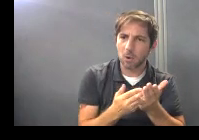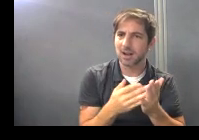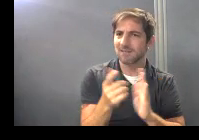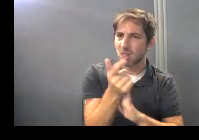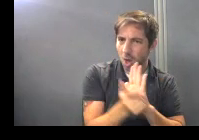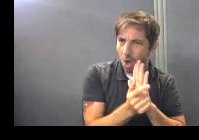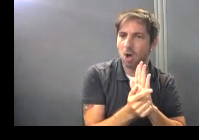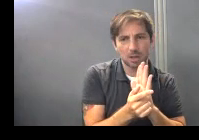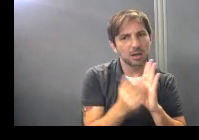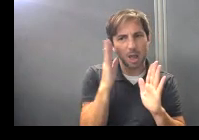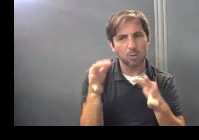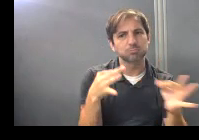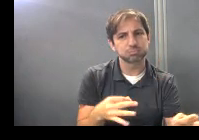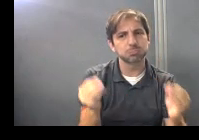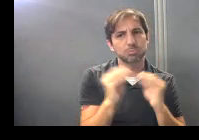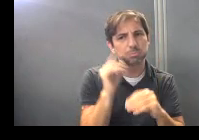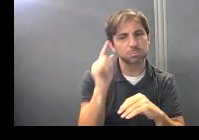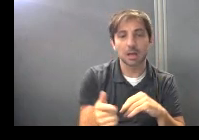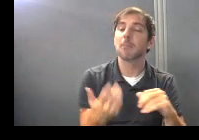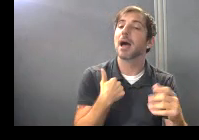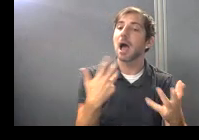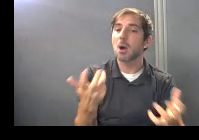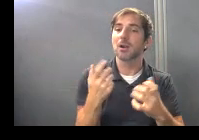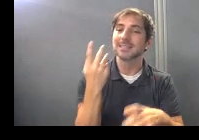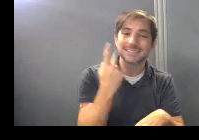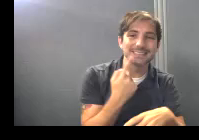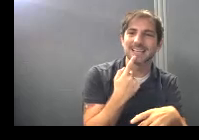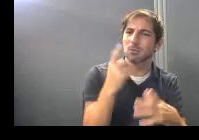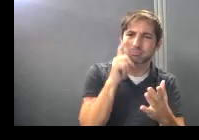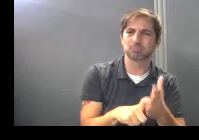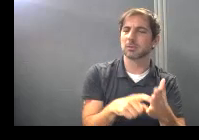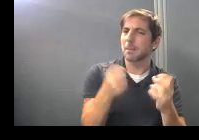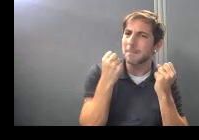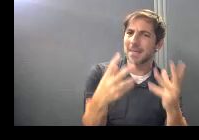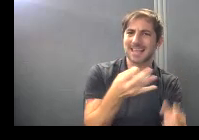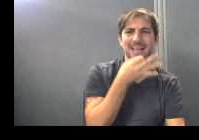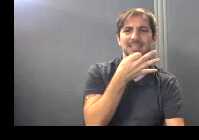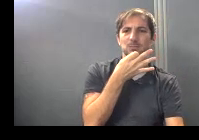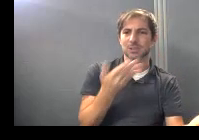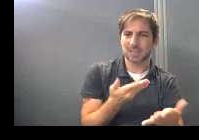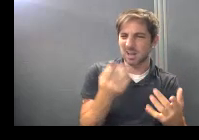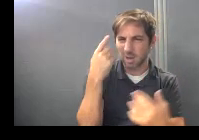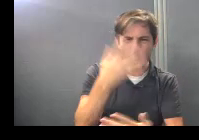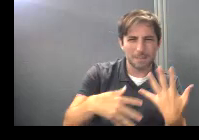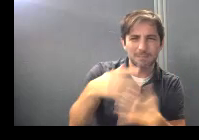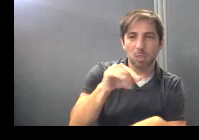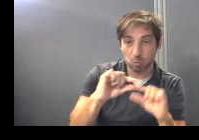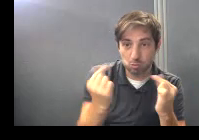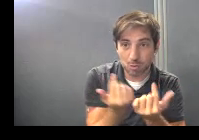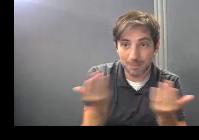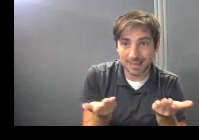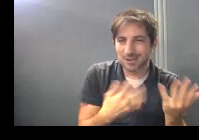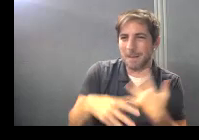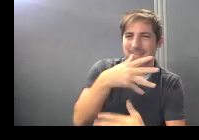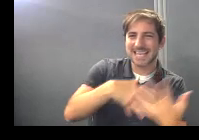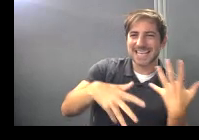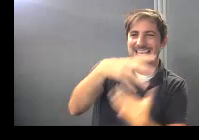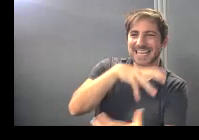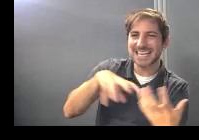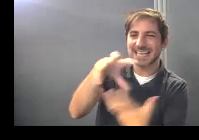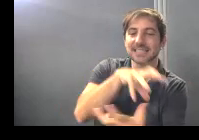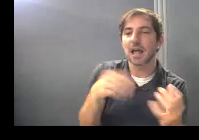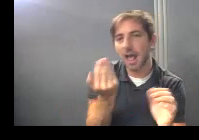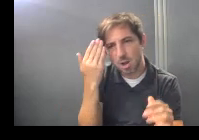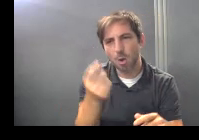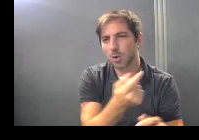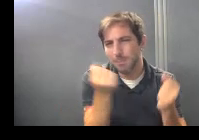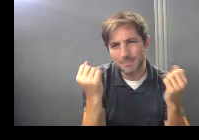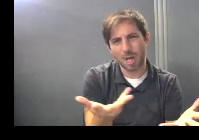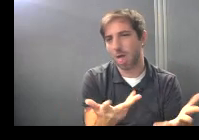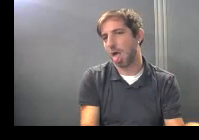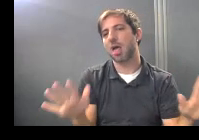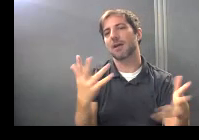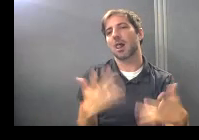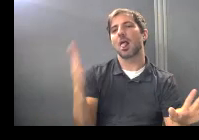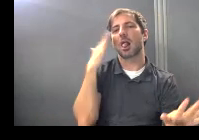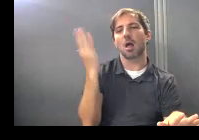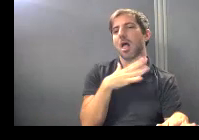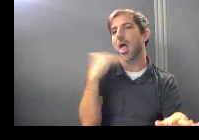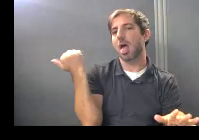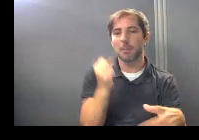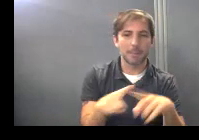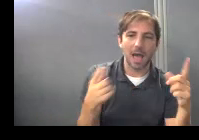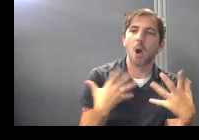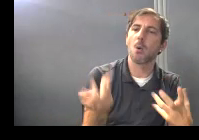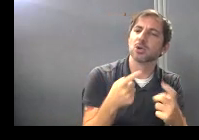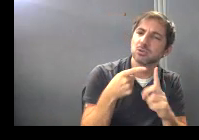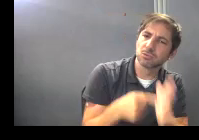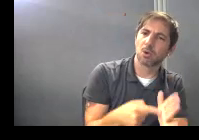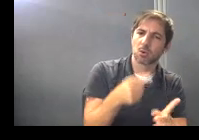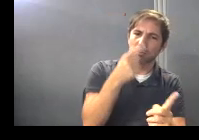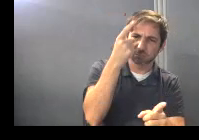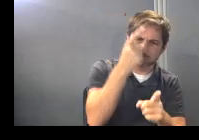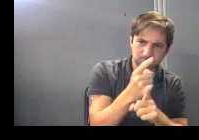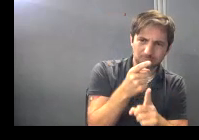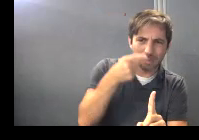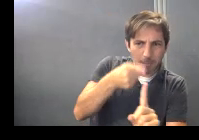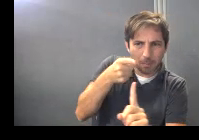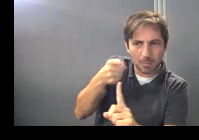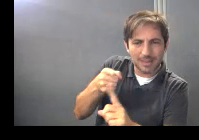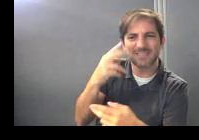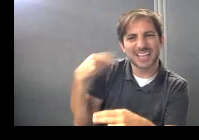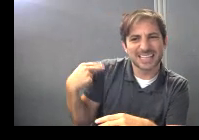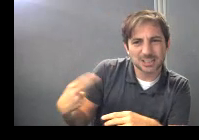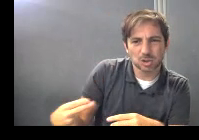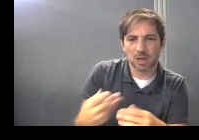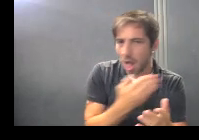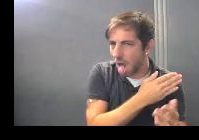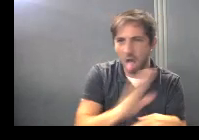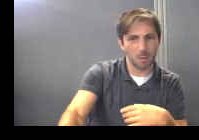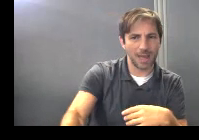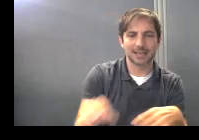I KNOW YOU ARE AWARE OF MUCH OF THIS. I'LL POINT OUT KEY MOMENTS OF HISTORY.